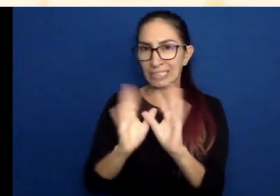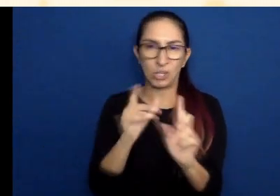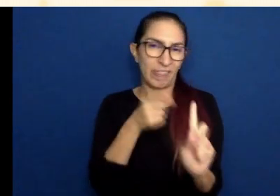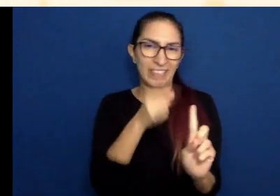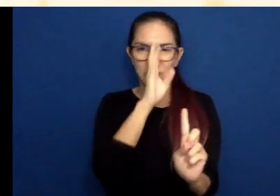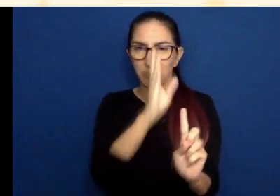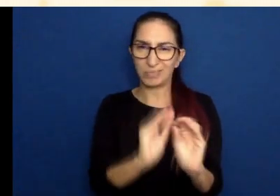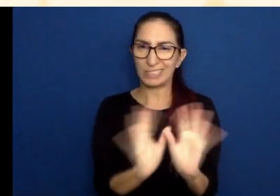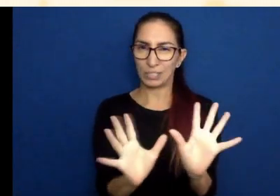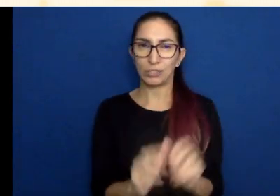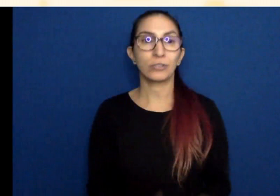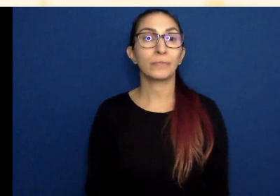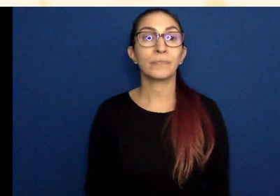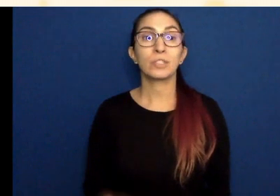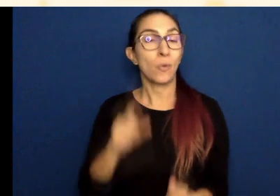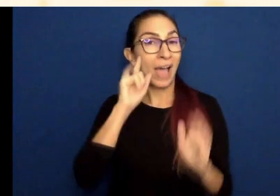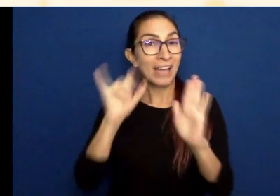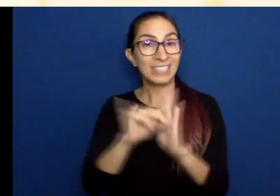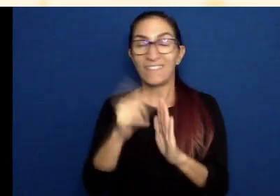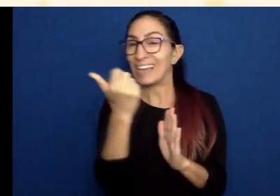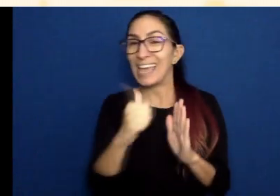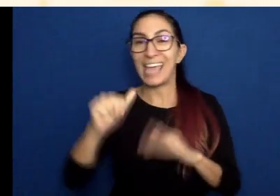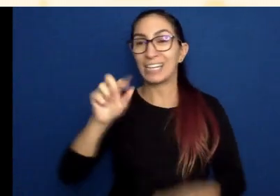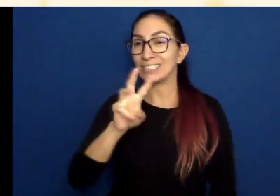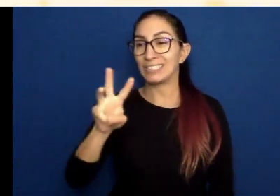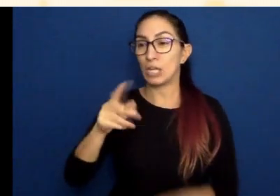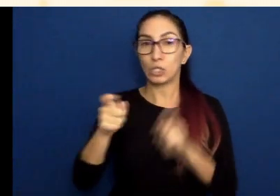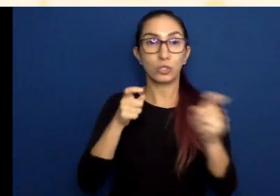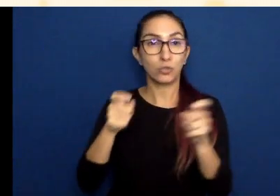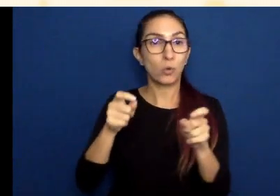So identify any site controls. If they require any of the following gestures,